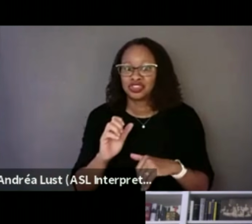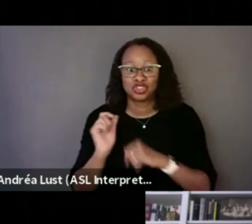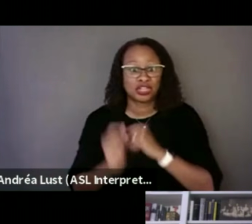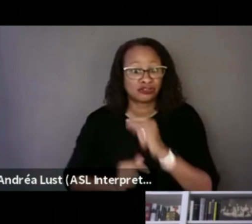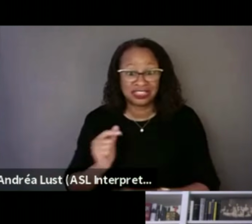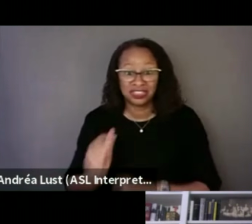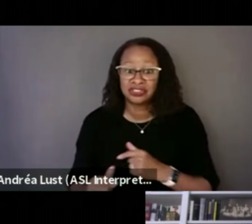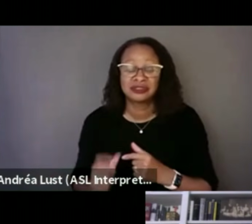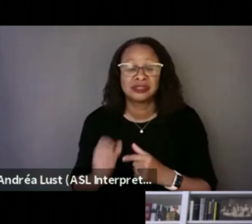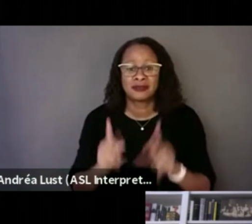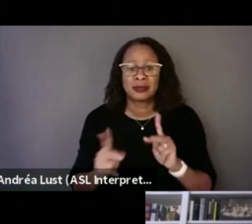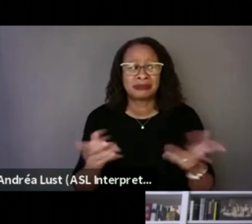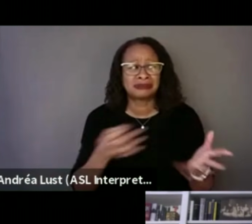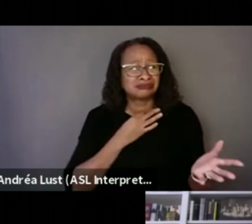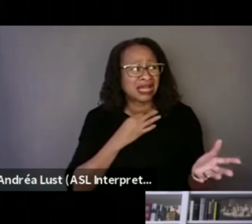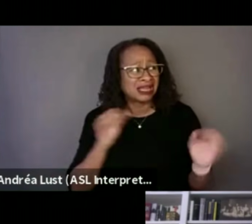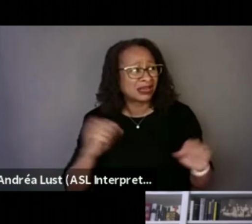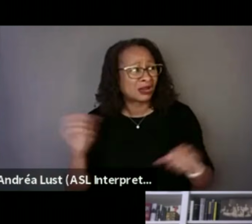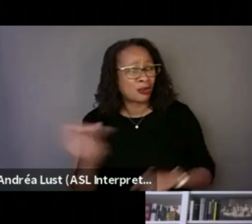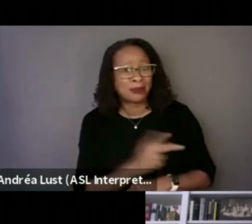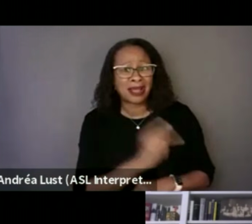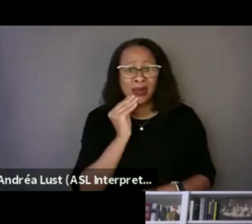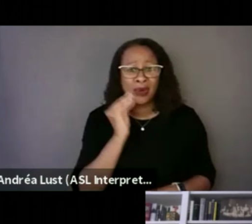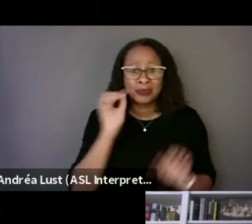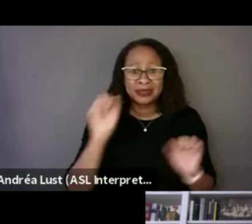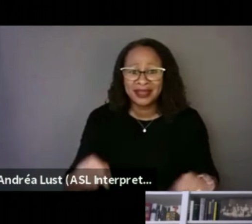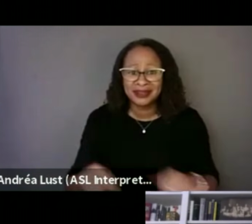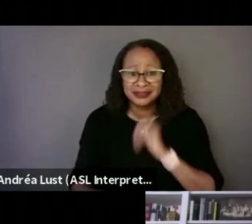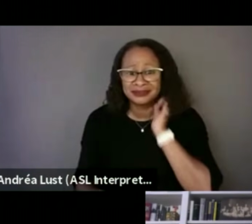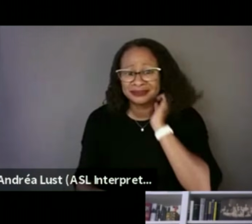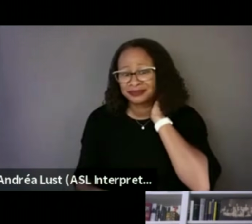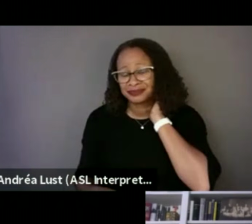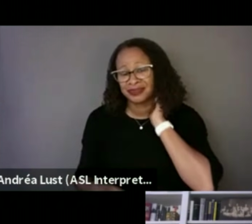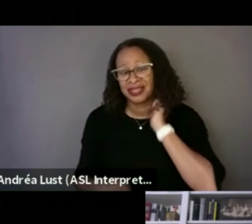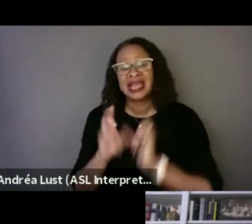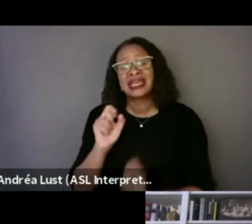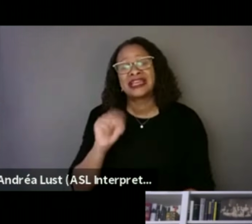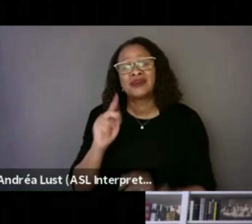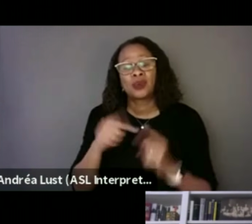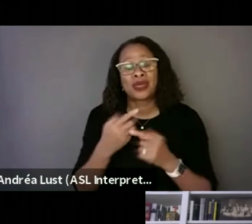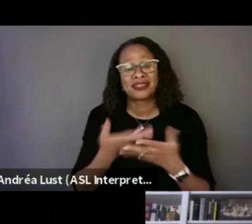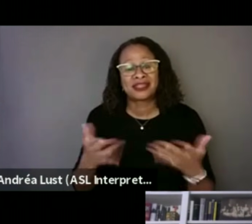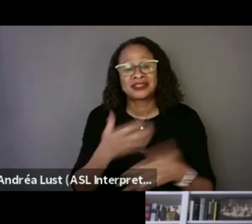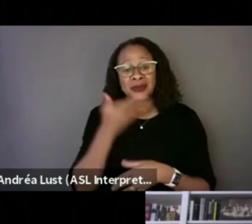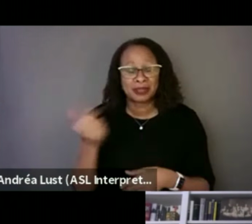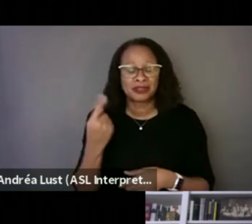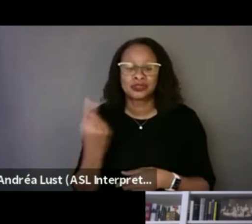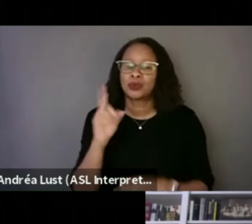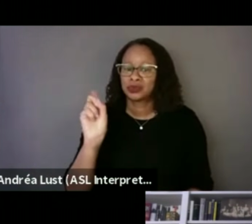of people wondering, will I ever get home again? So, even when things are better, there's always this question of will they return home?